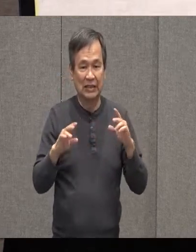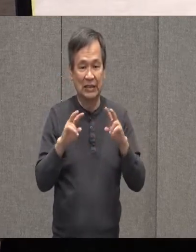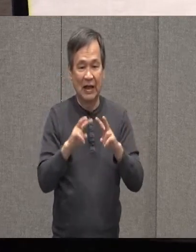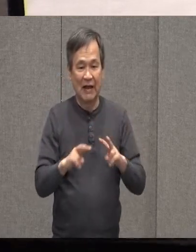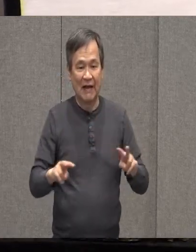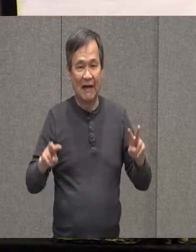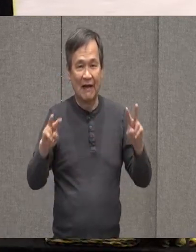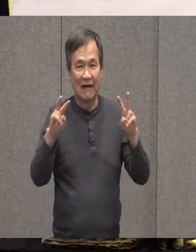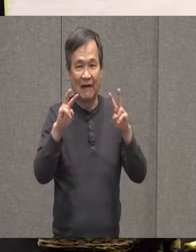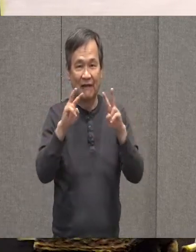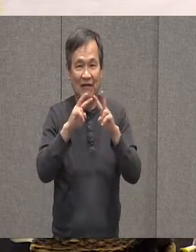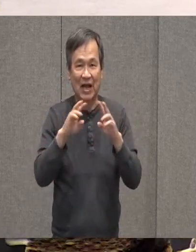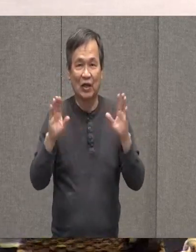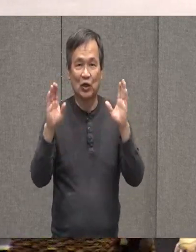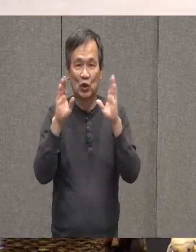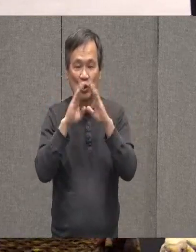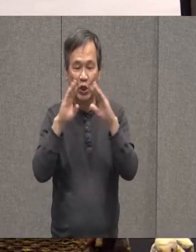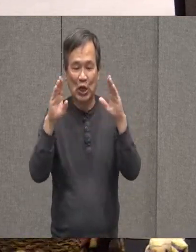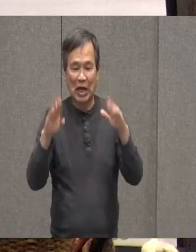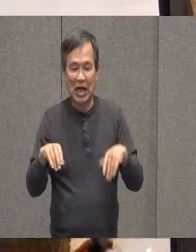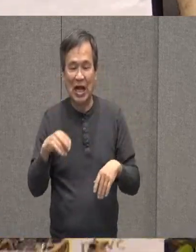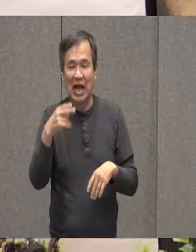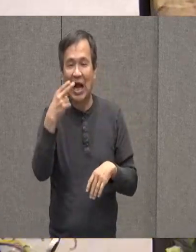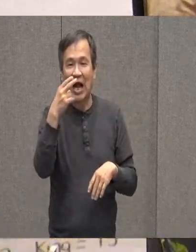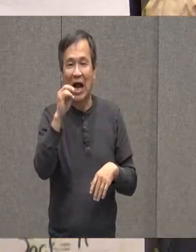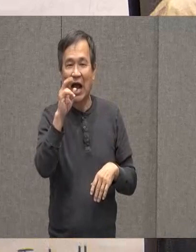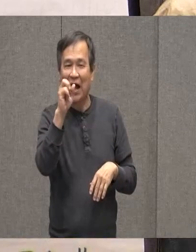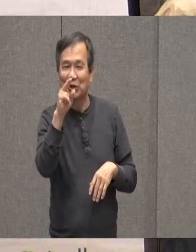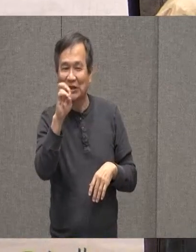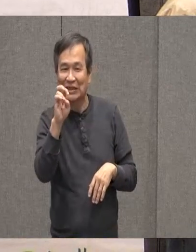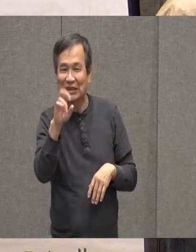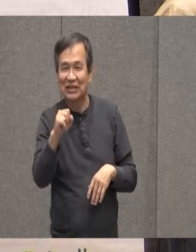And I have them here behind me. Place value houses is an organizer